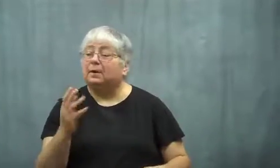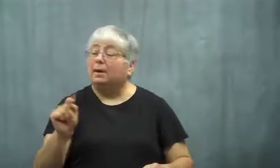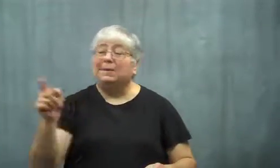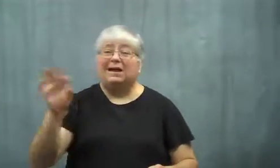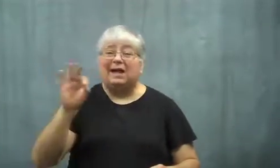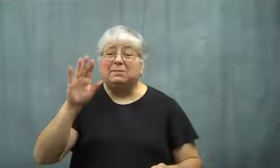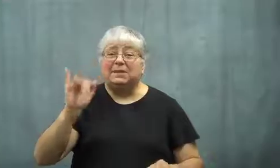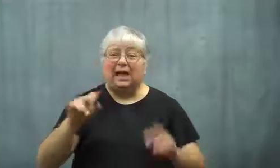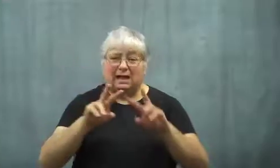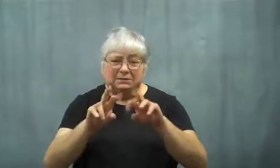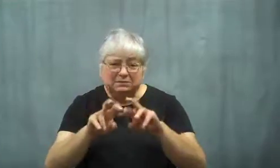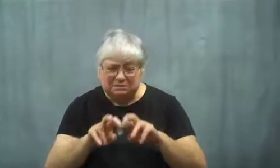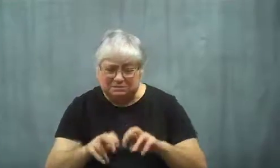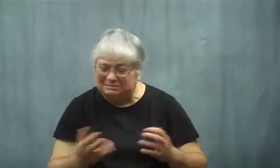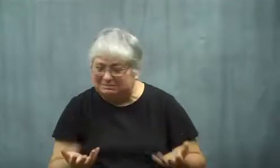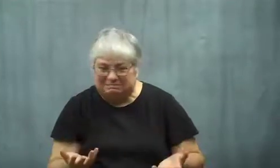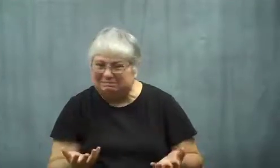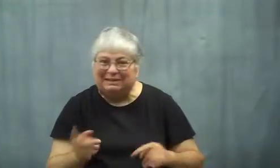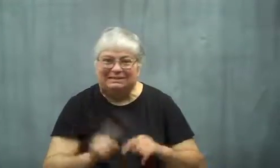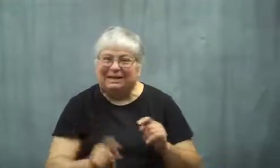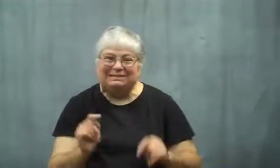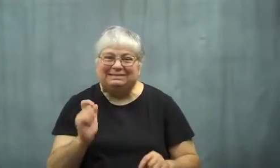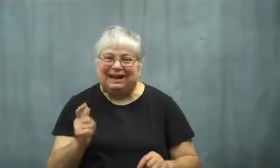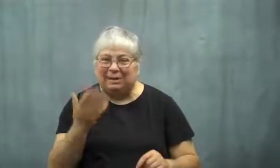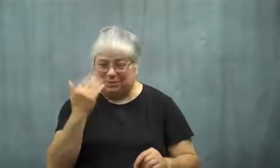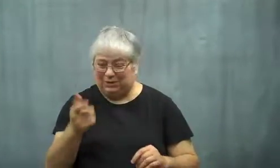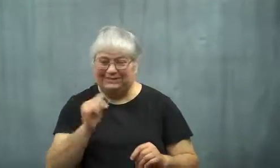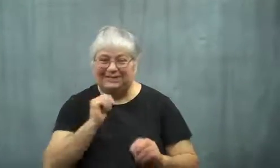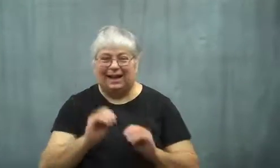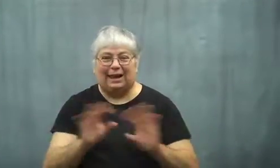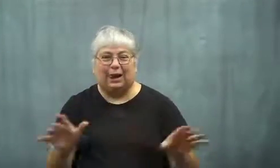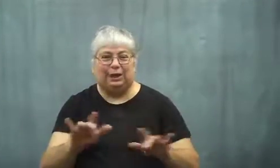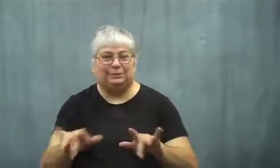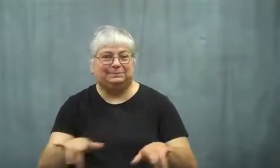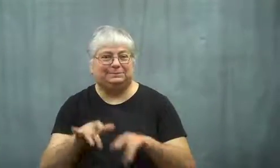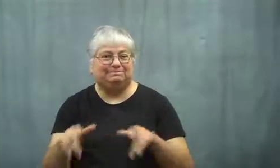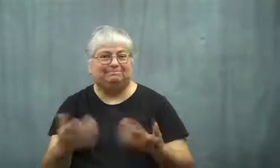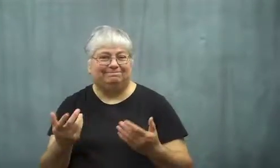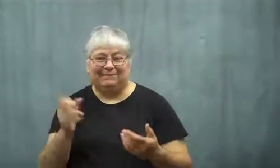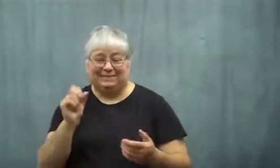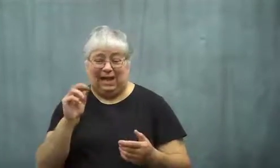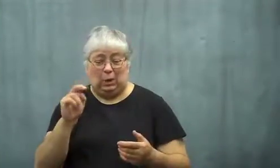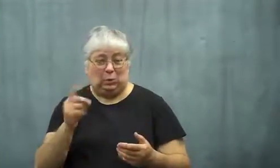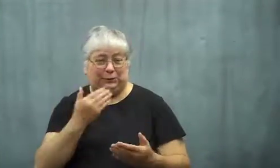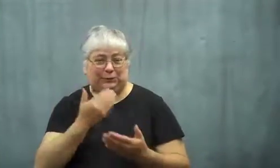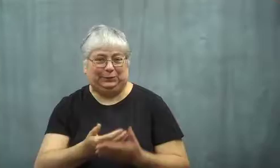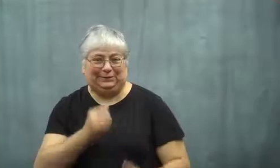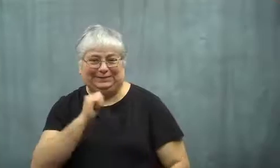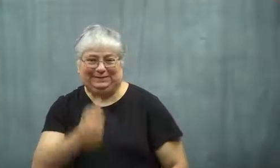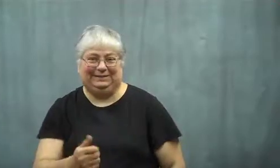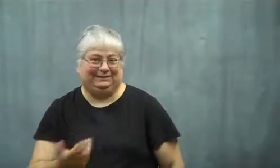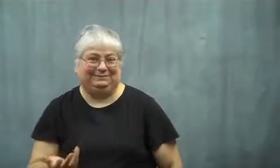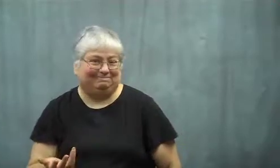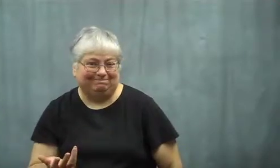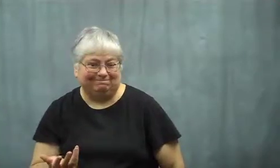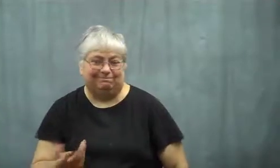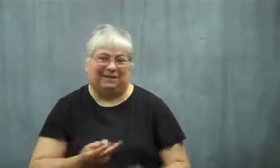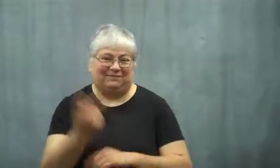The FBI analyzed the tape and said they could not determine if he did